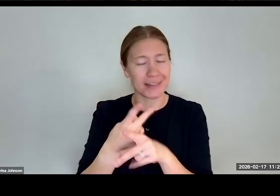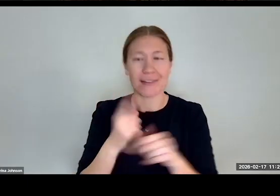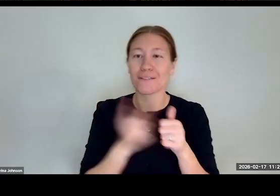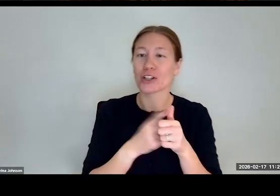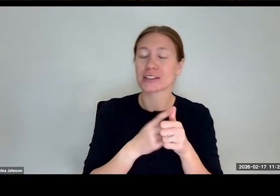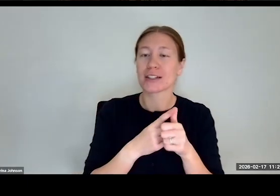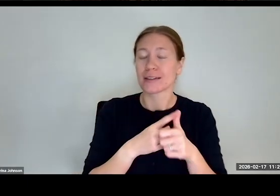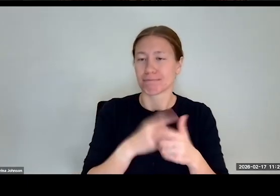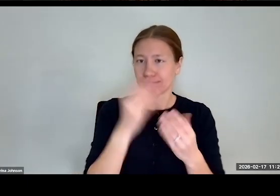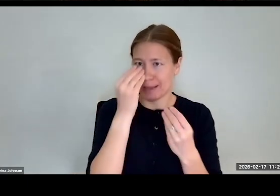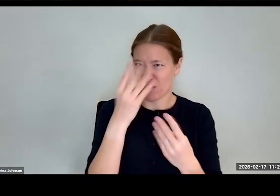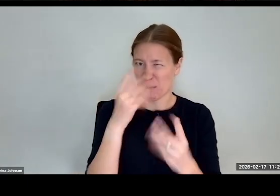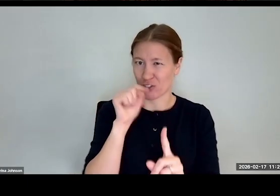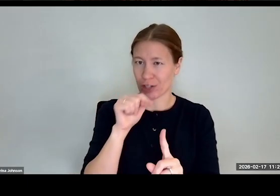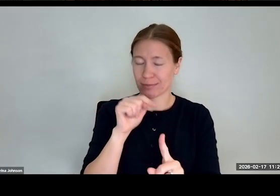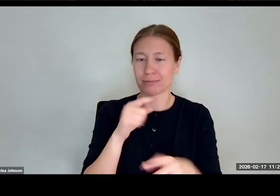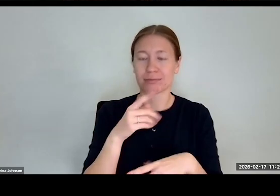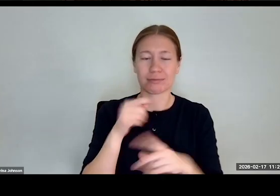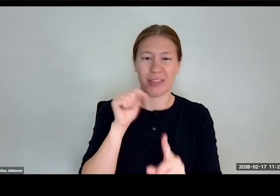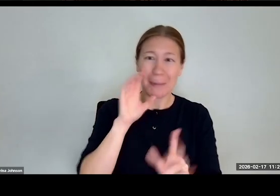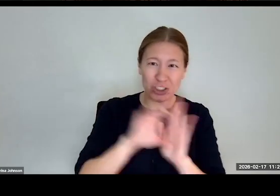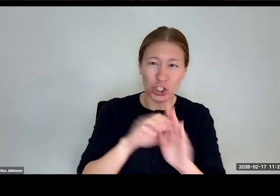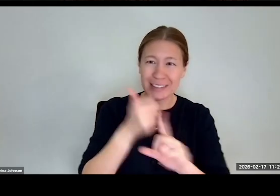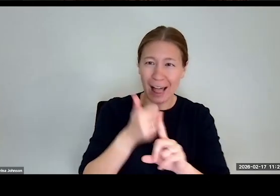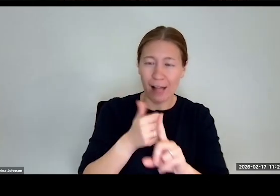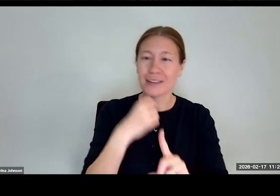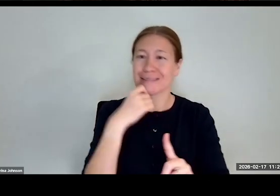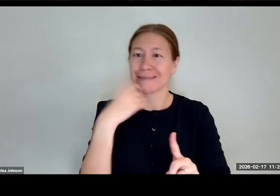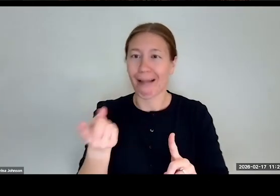This is an image that is communicating some sort of information to the end user.